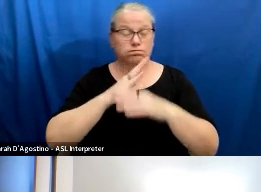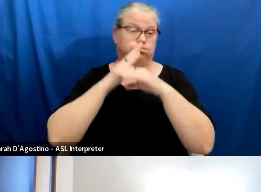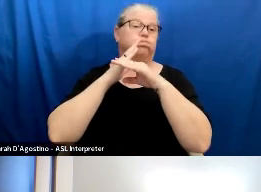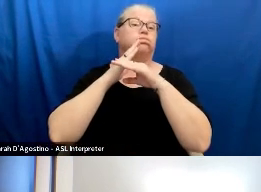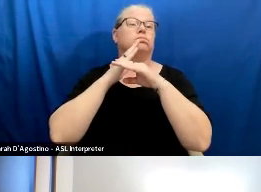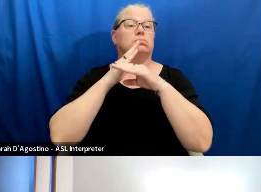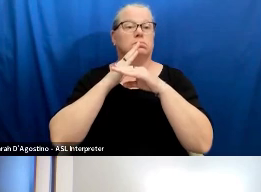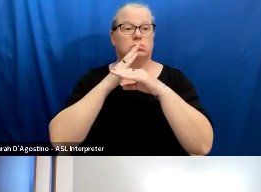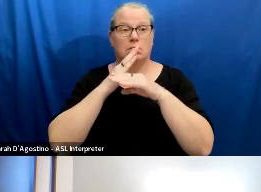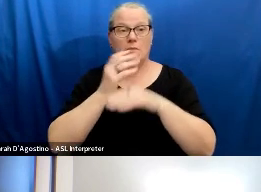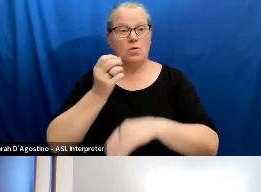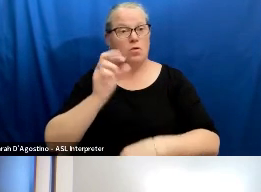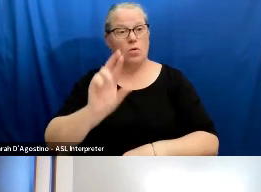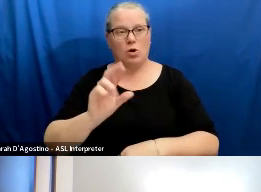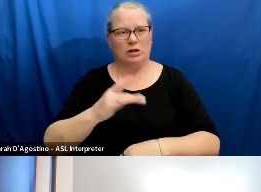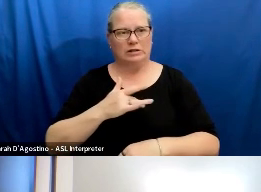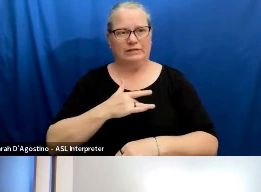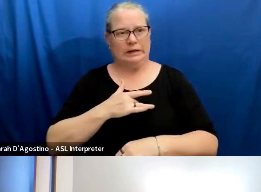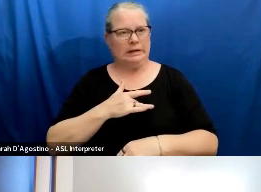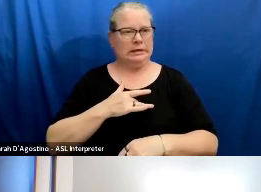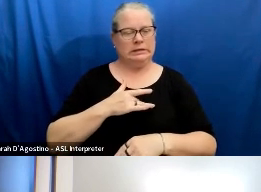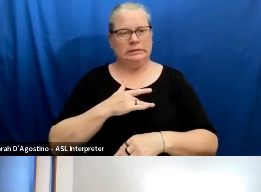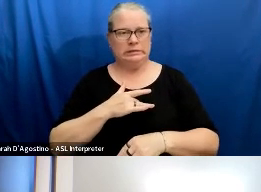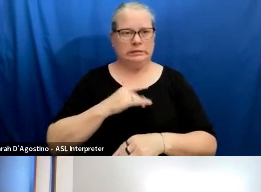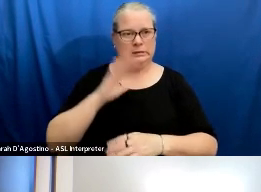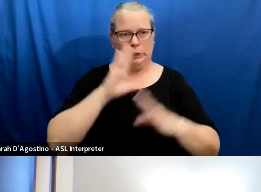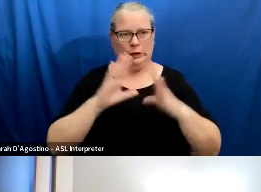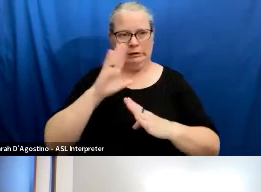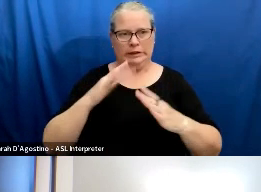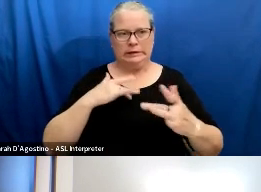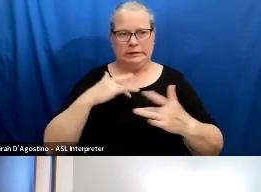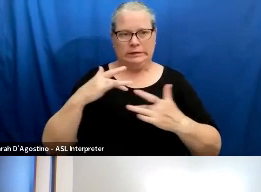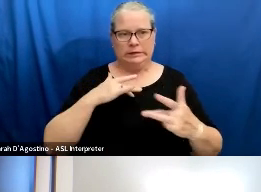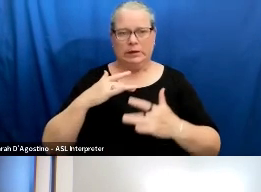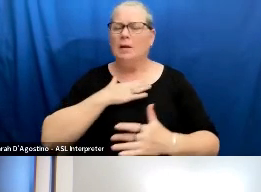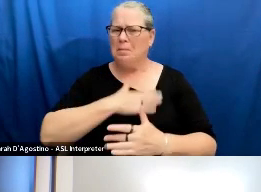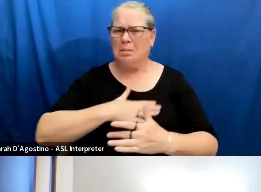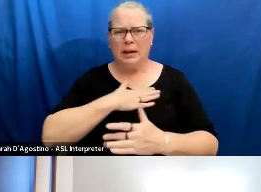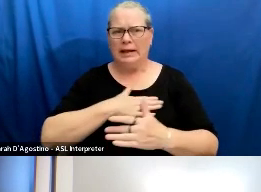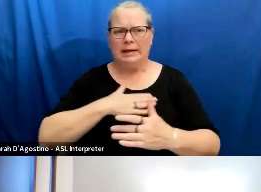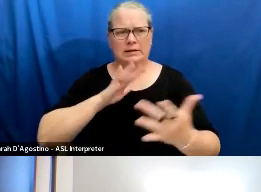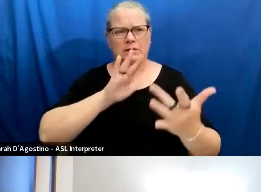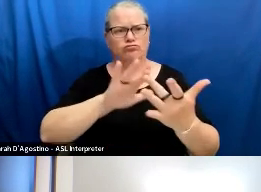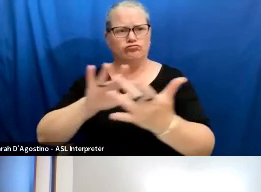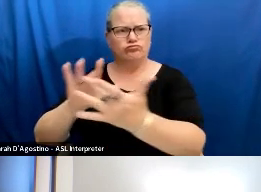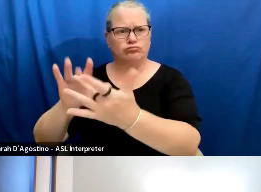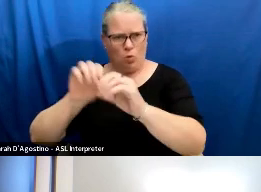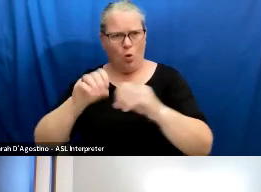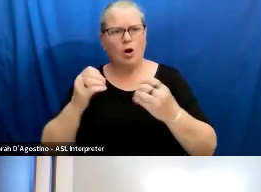feel like you will please reach out to any of the organizations and we can help guide you